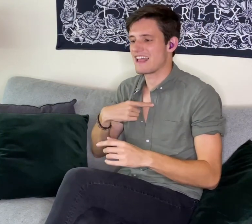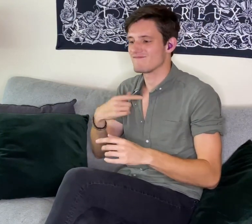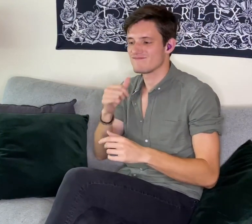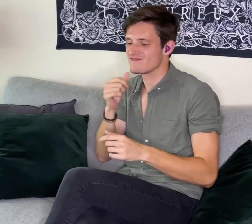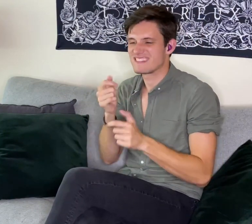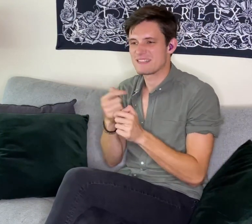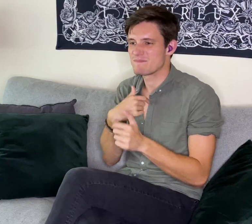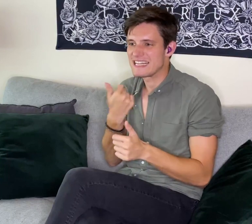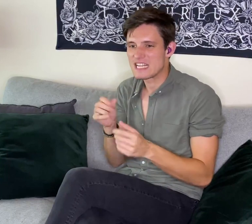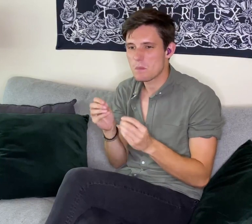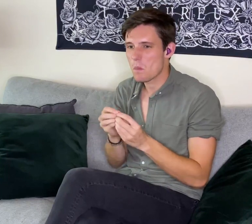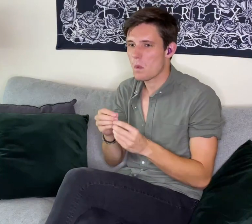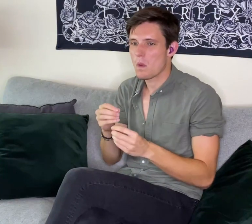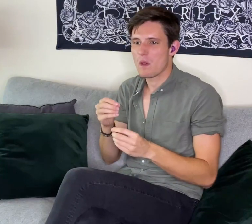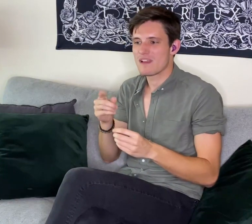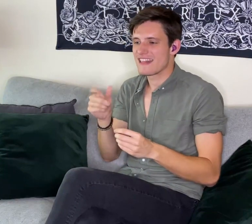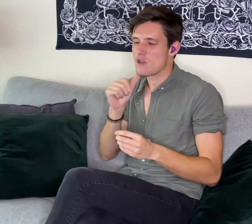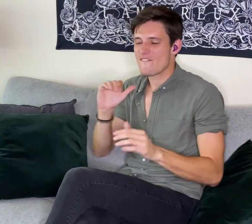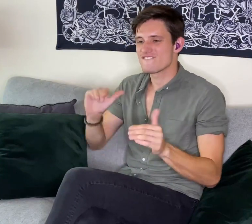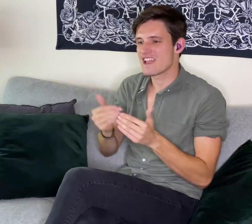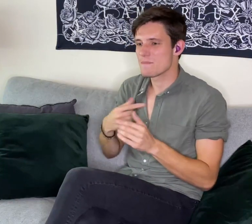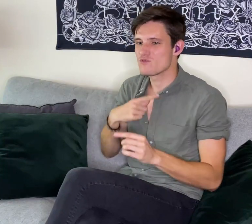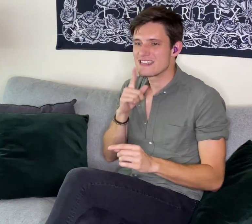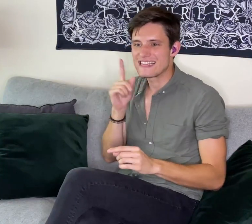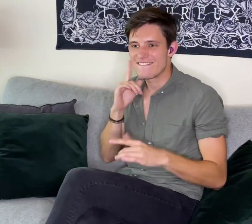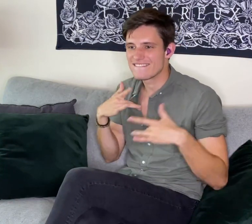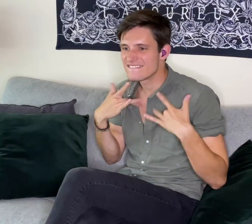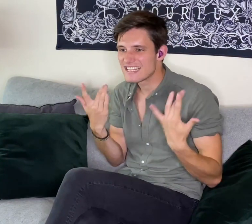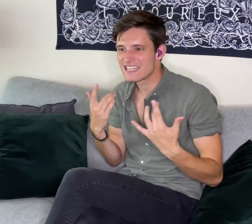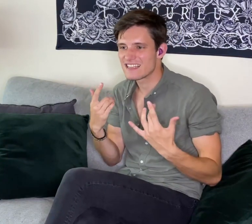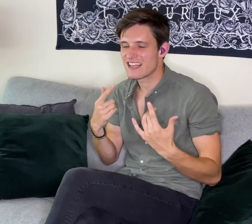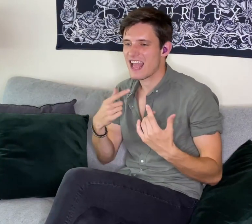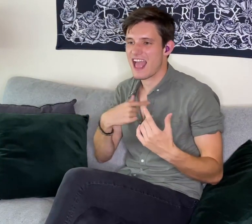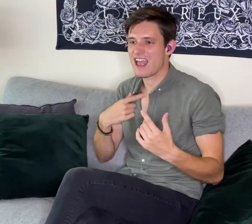I began to get fewer texts and fewer invites to